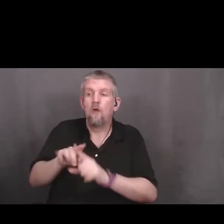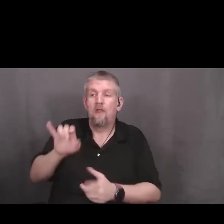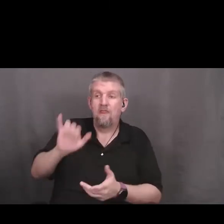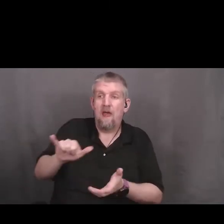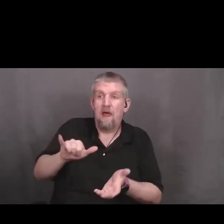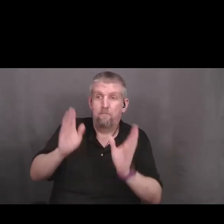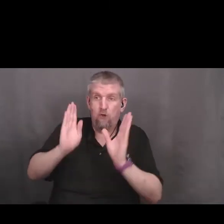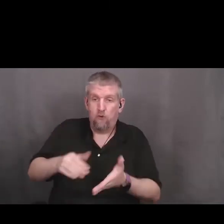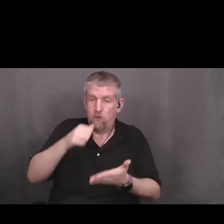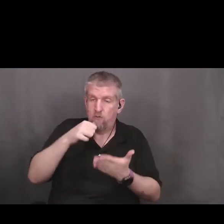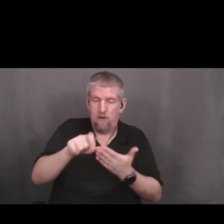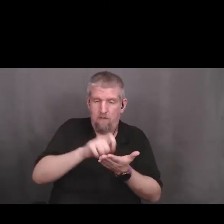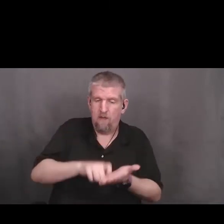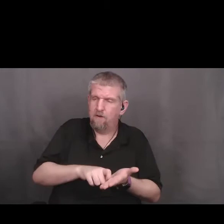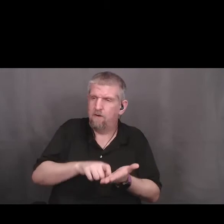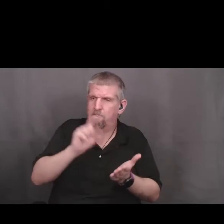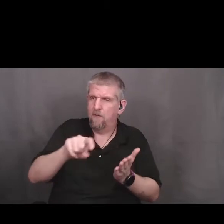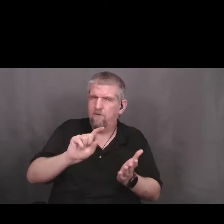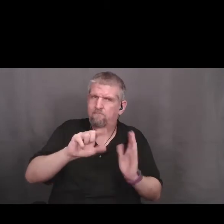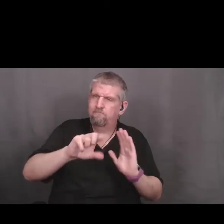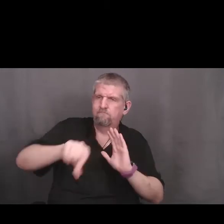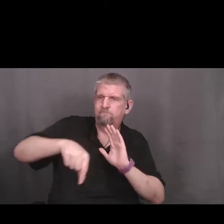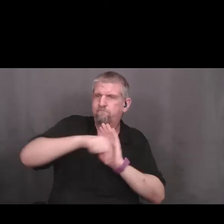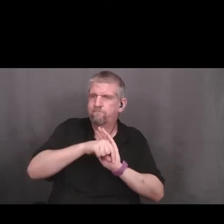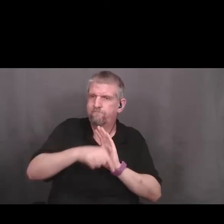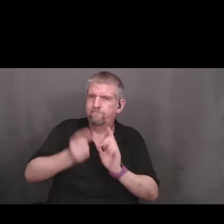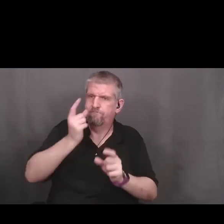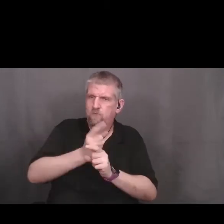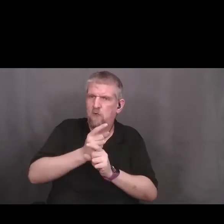is qualified to provide proof of that disability.